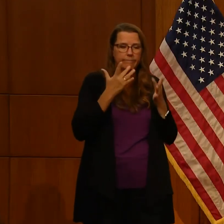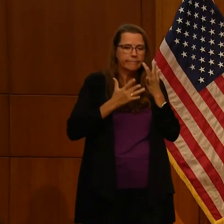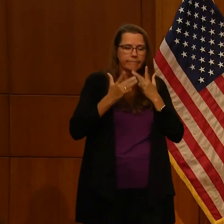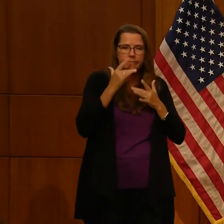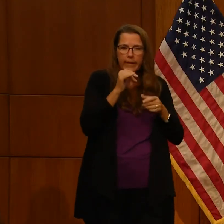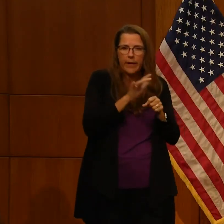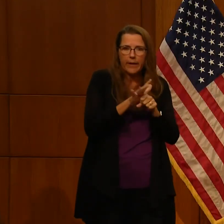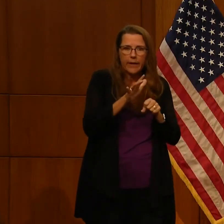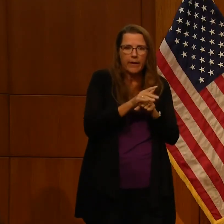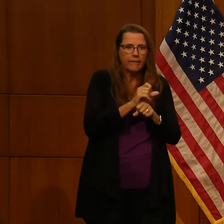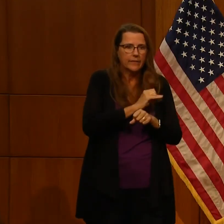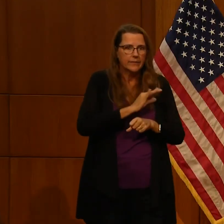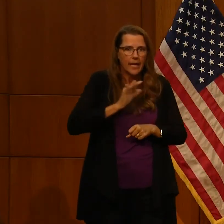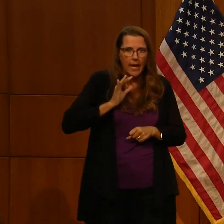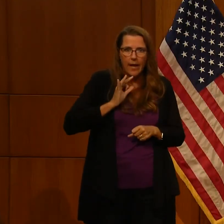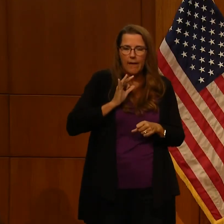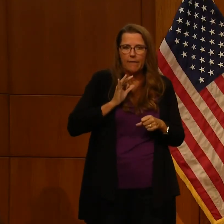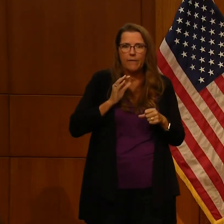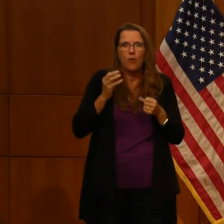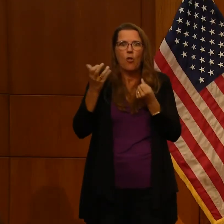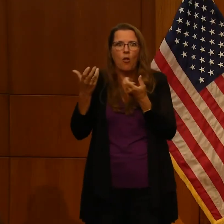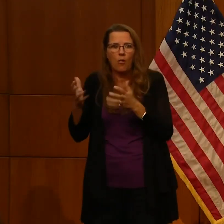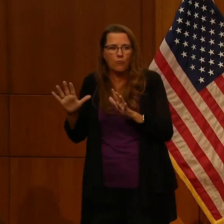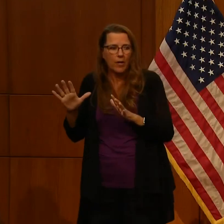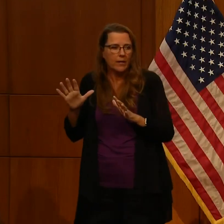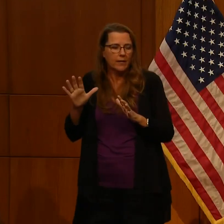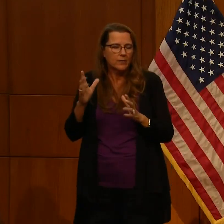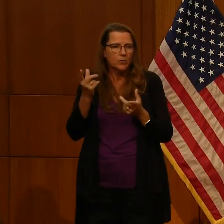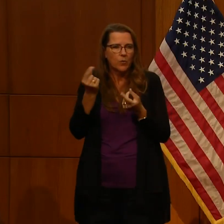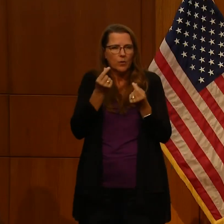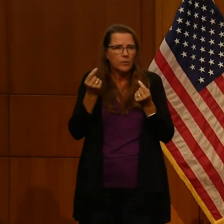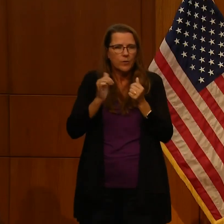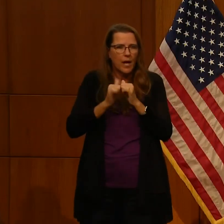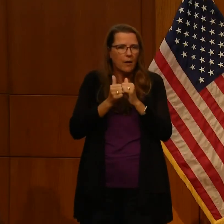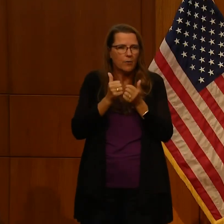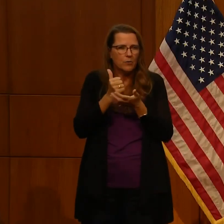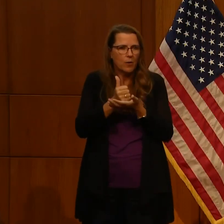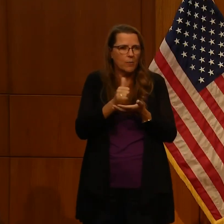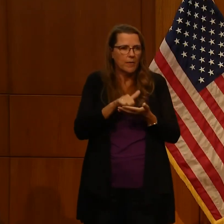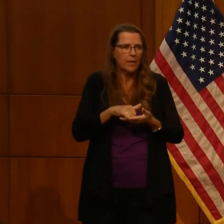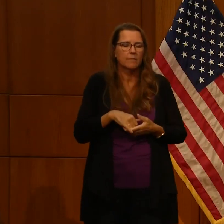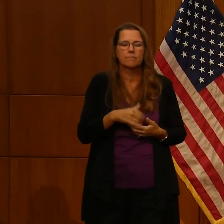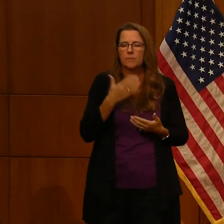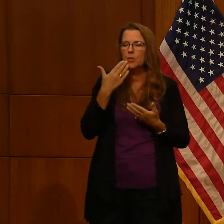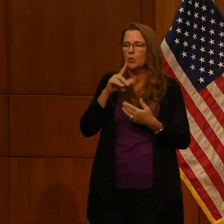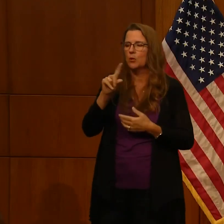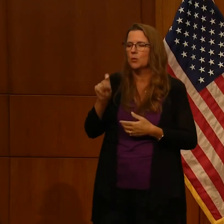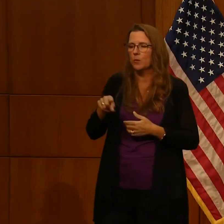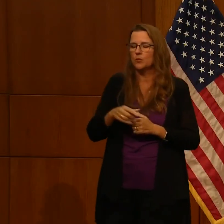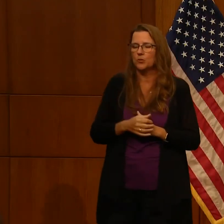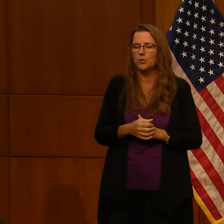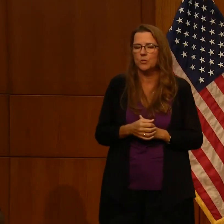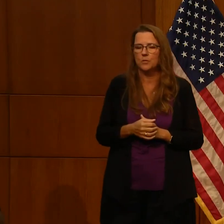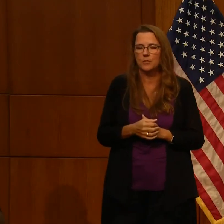STAFFING CRUNCH WHEN THERE'S ALREADY YOU KNOW, SHORTAGES. YOU KNOW WITHIN THAT WITHOUT